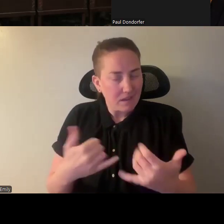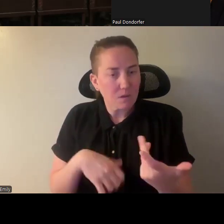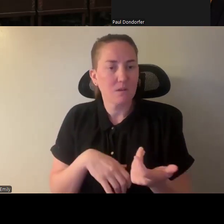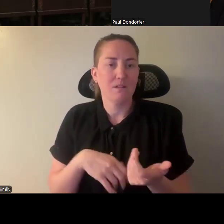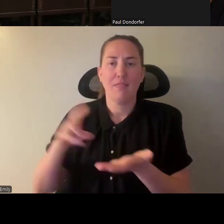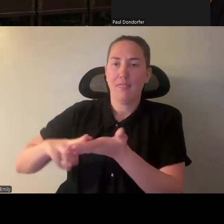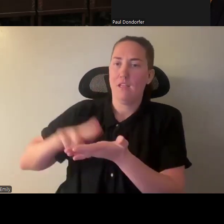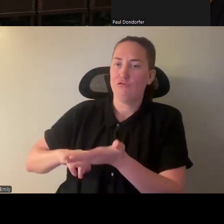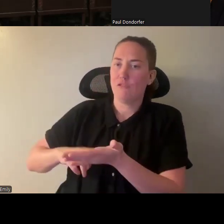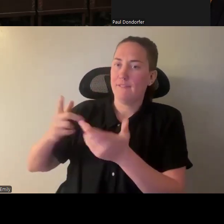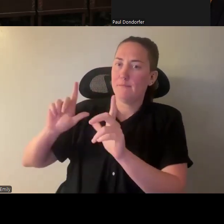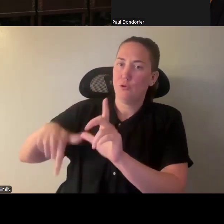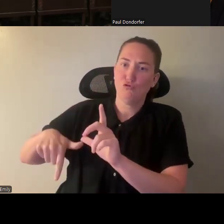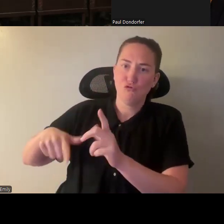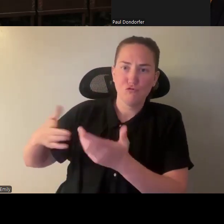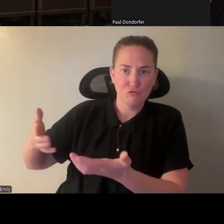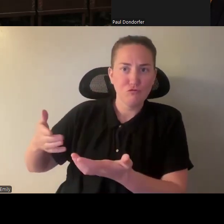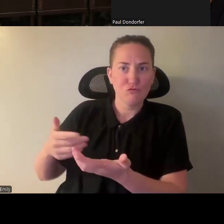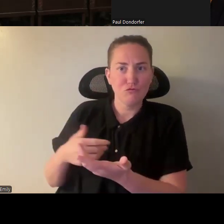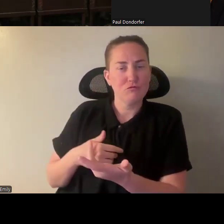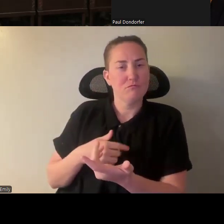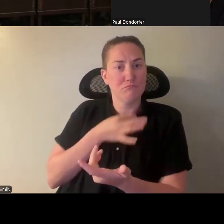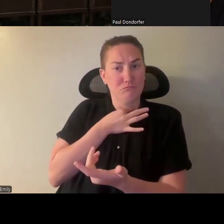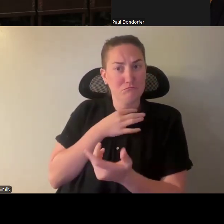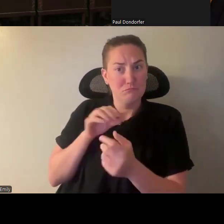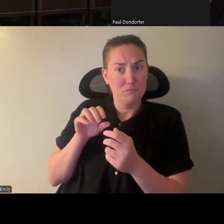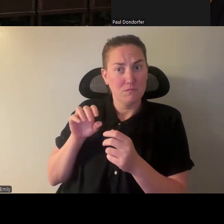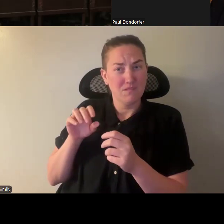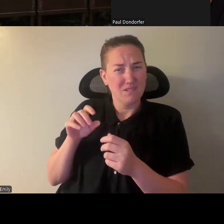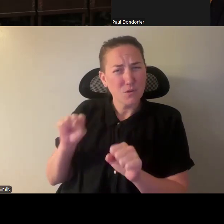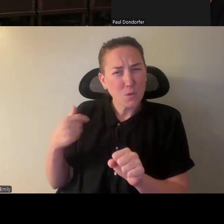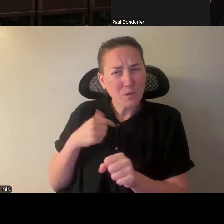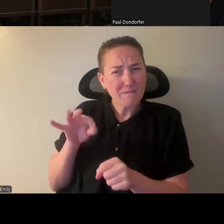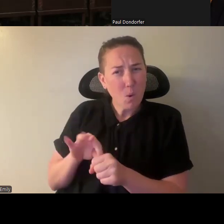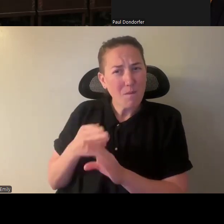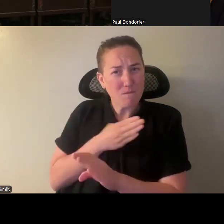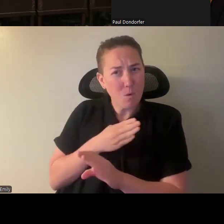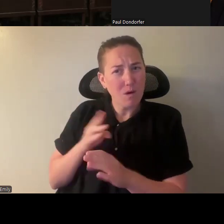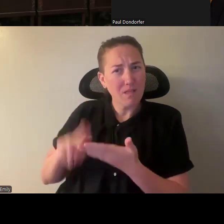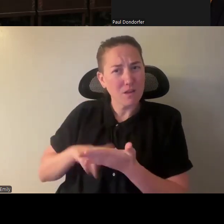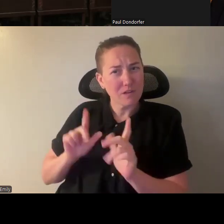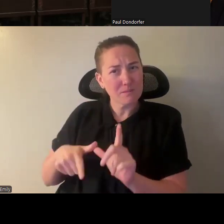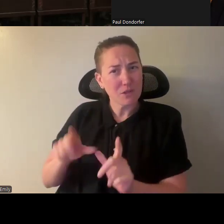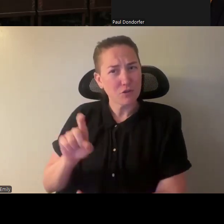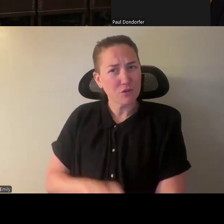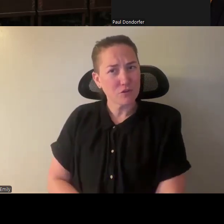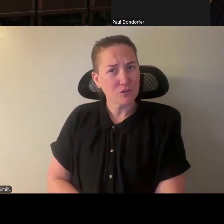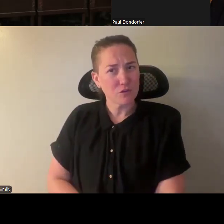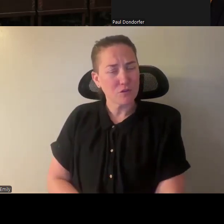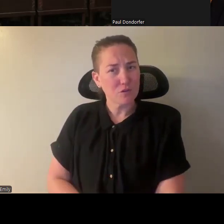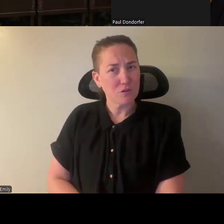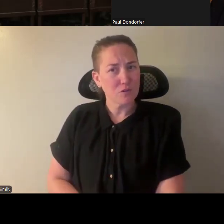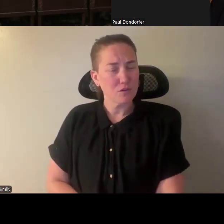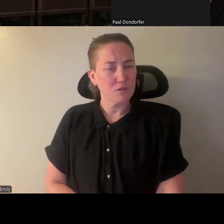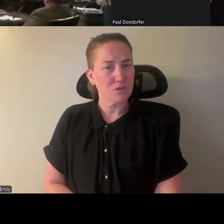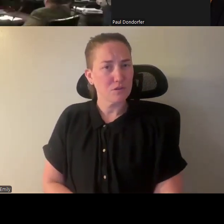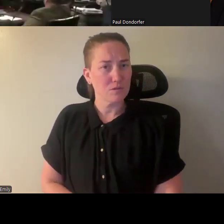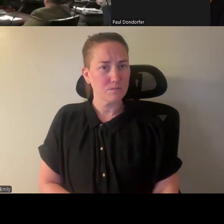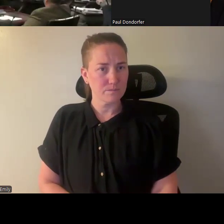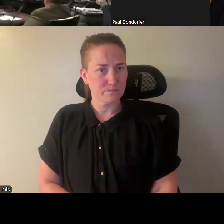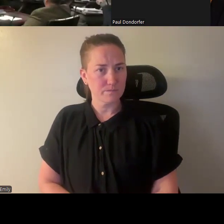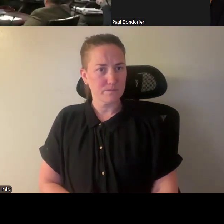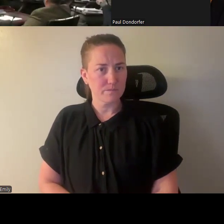has expired Could we have voted on this prior to the expiration of the contract